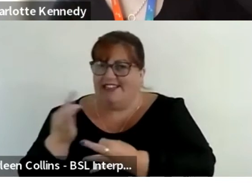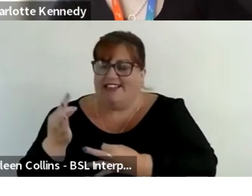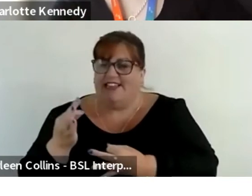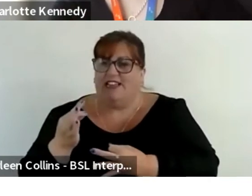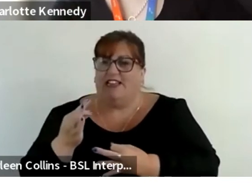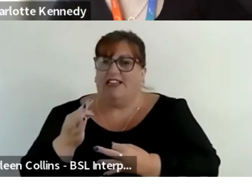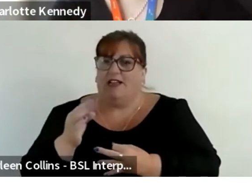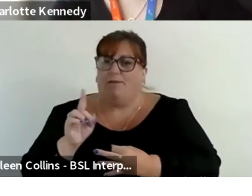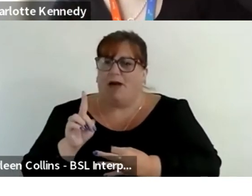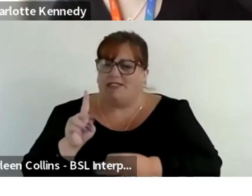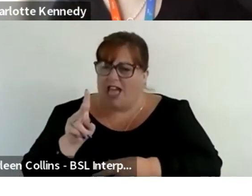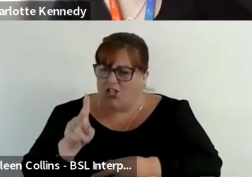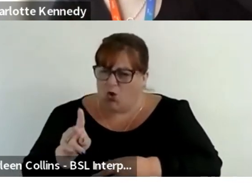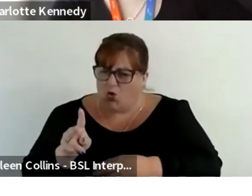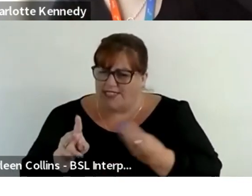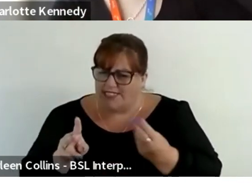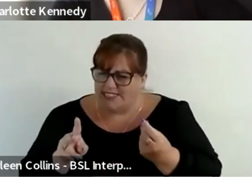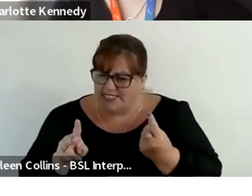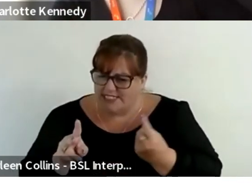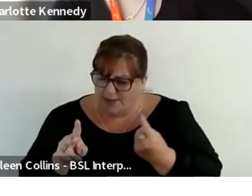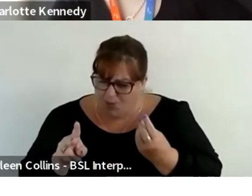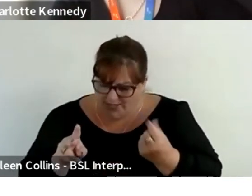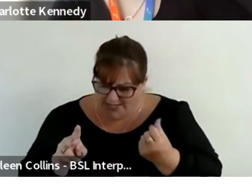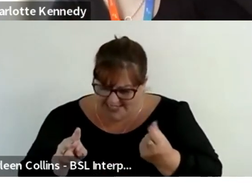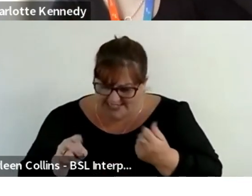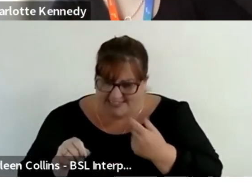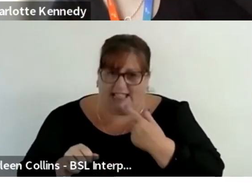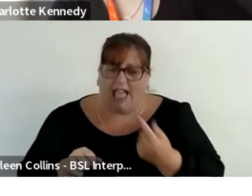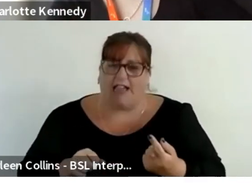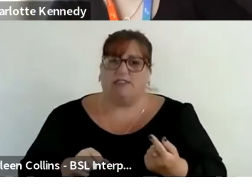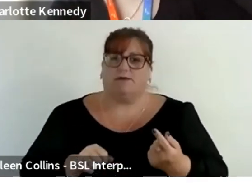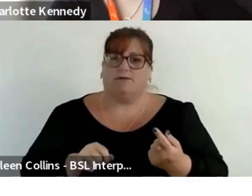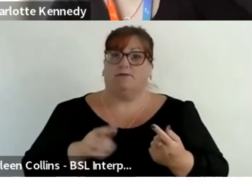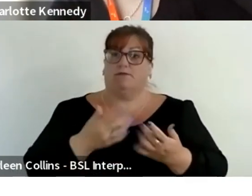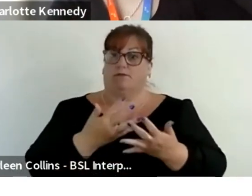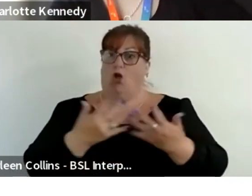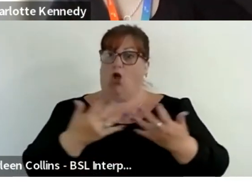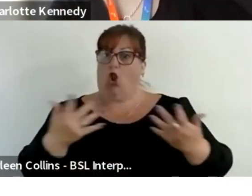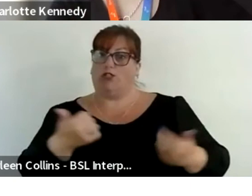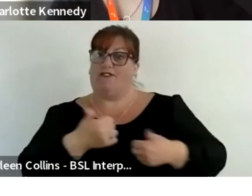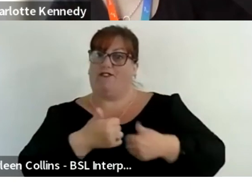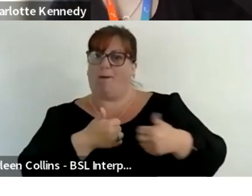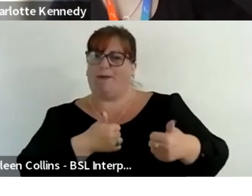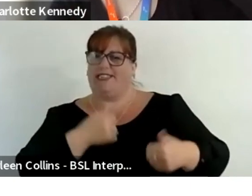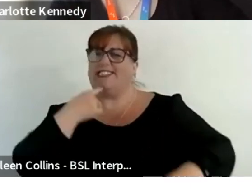I did notice somebody saying about how a lot of companies talk the talk when it comes to this sort of thing.